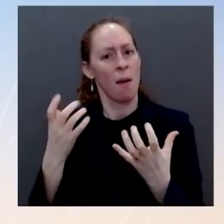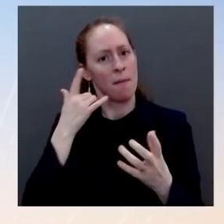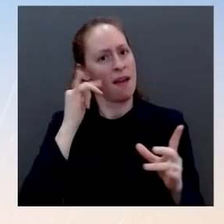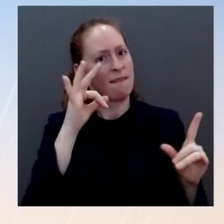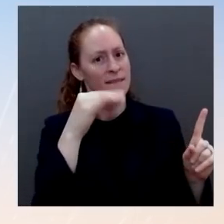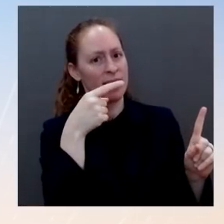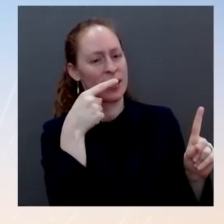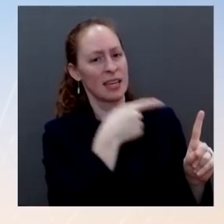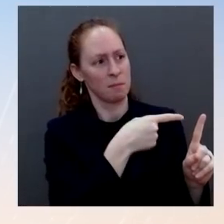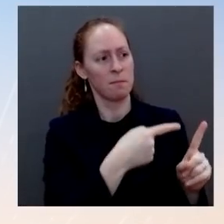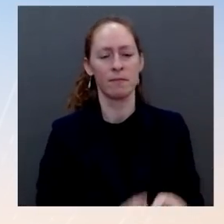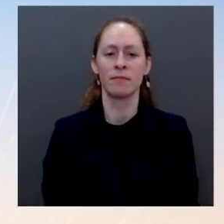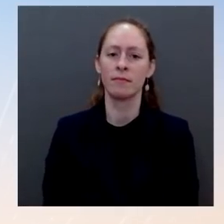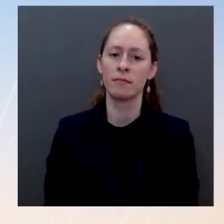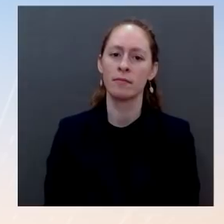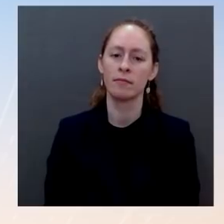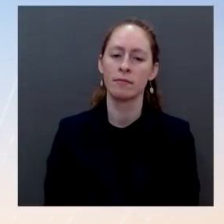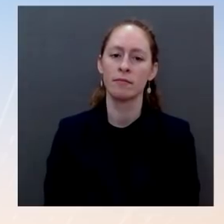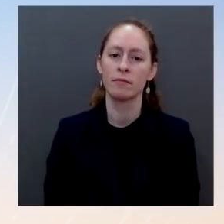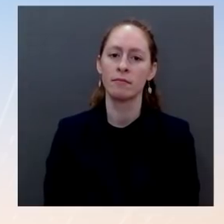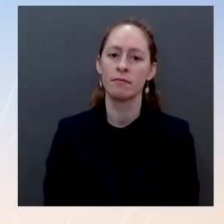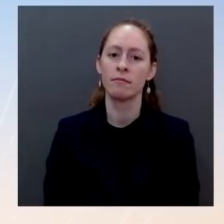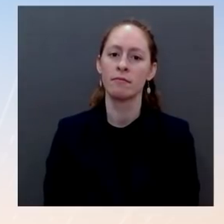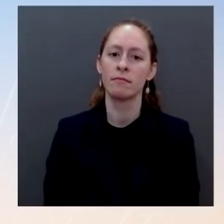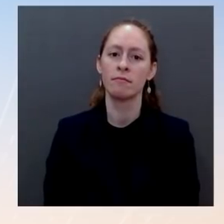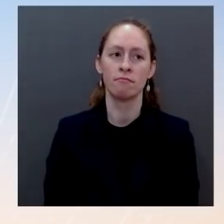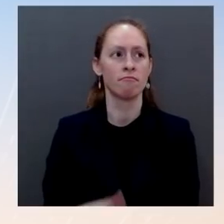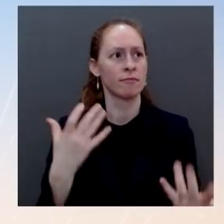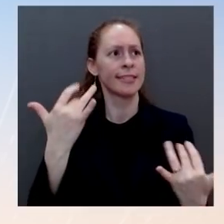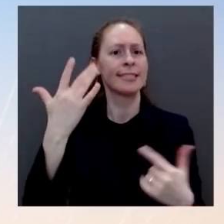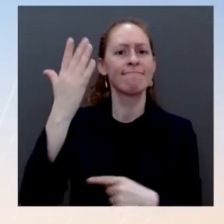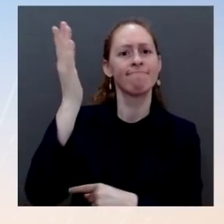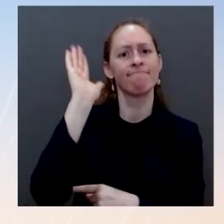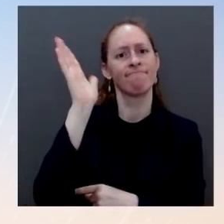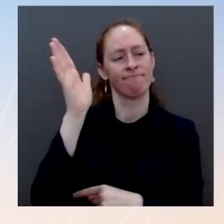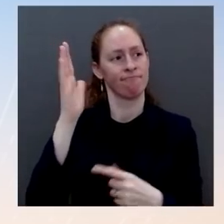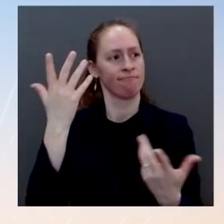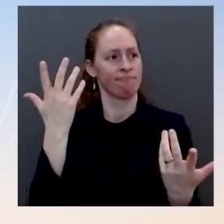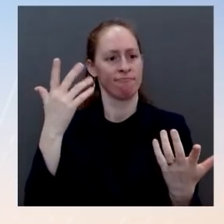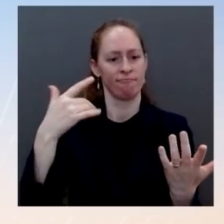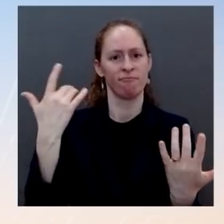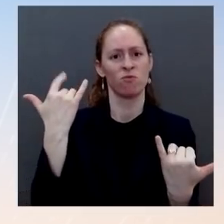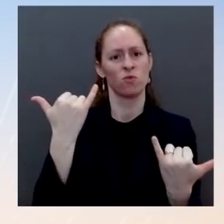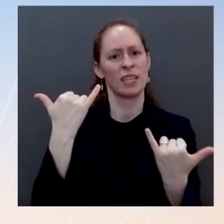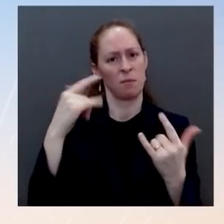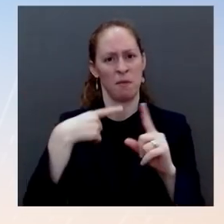the fact that in order to protect our democracy, to preserve it moving forward, there's more that we need to do.